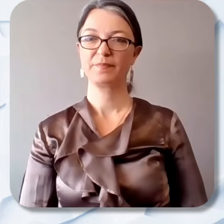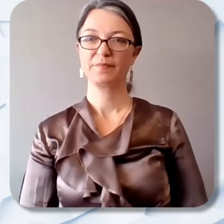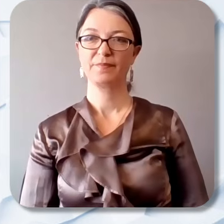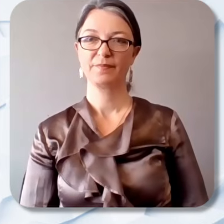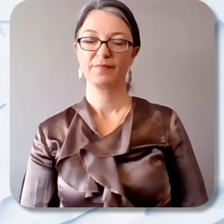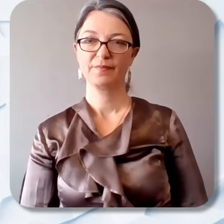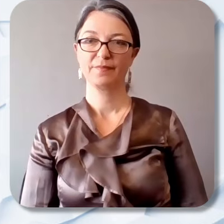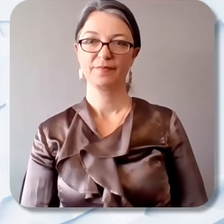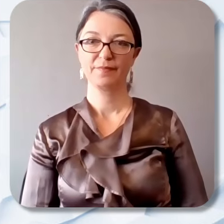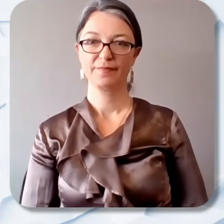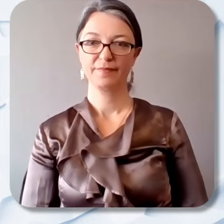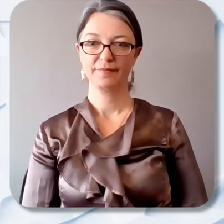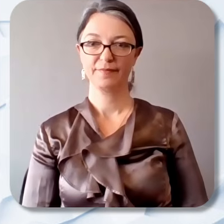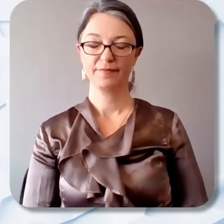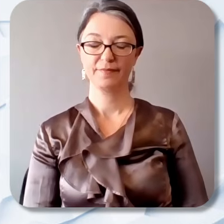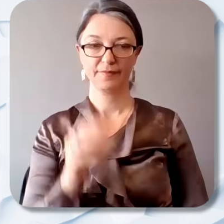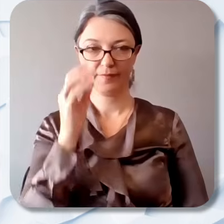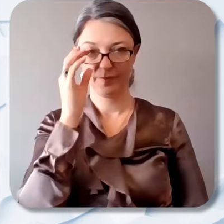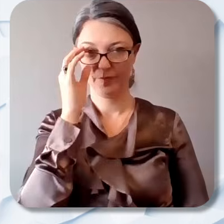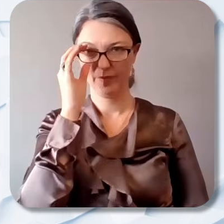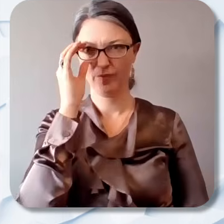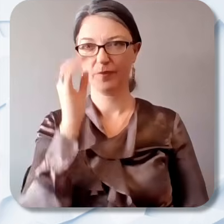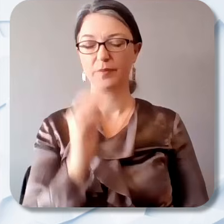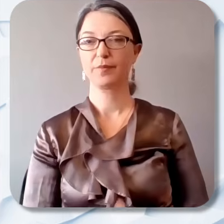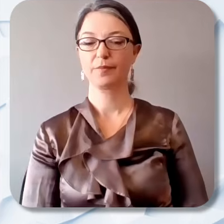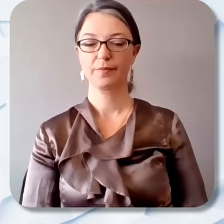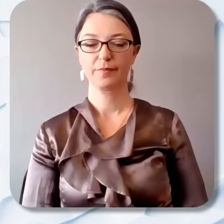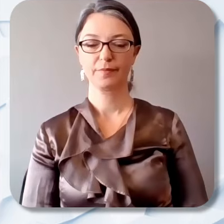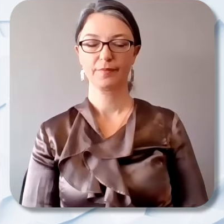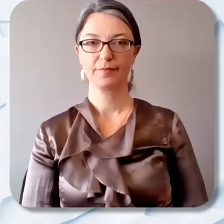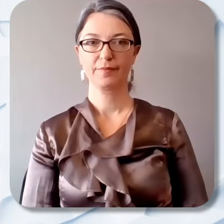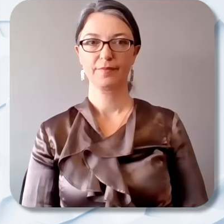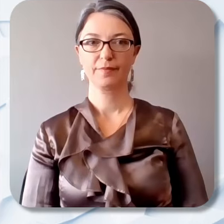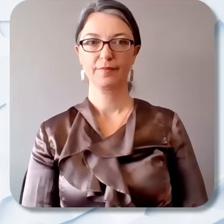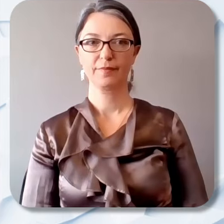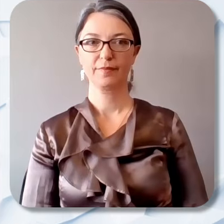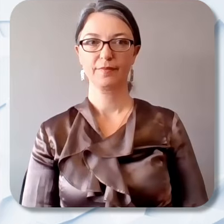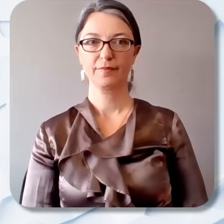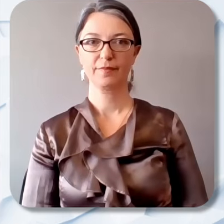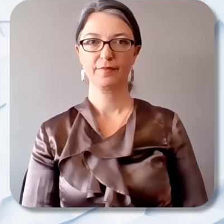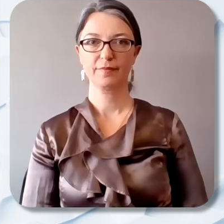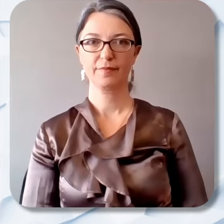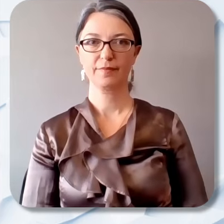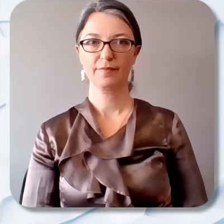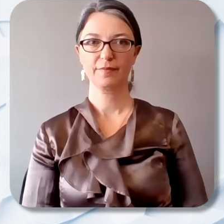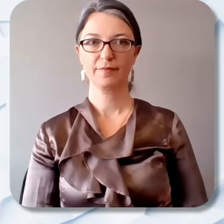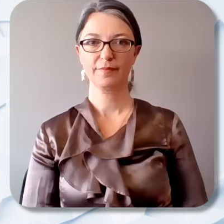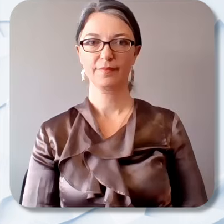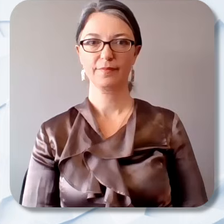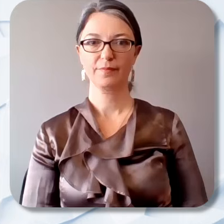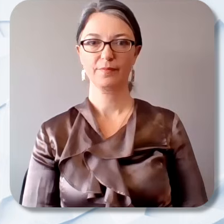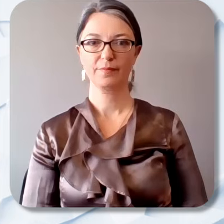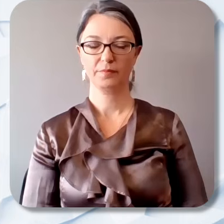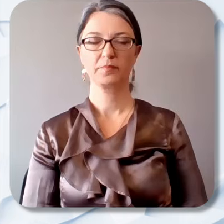Lots of questions about recording.